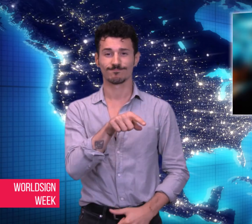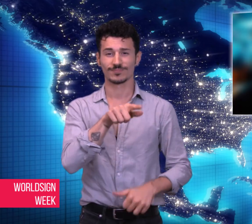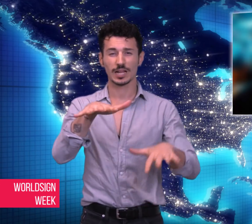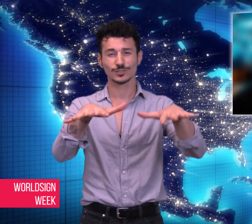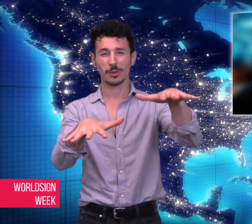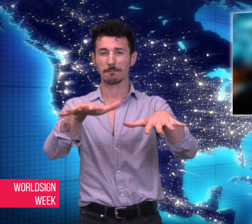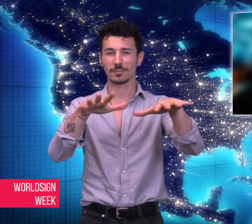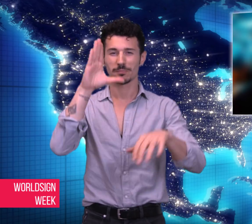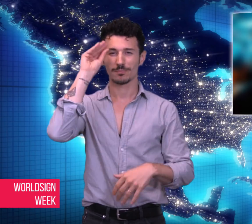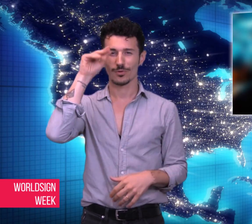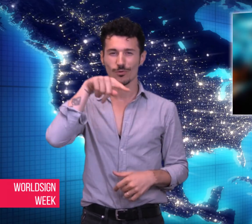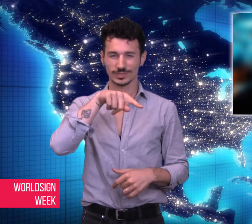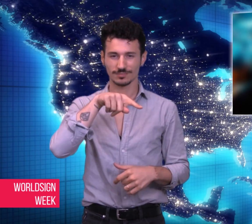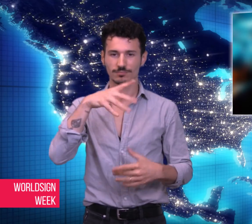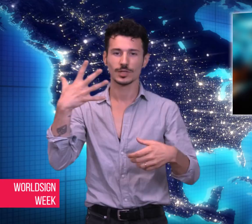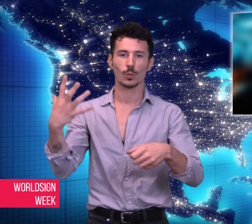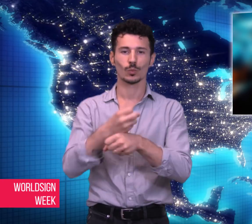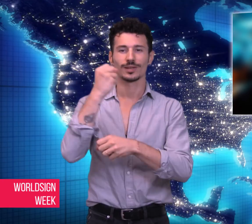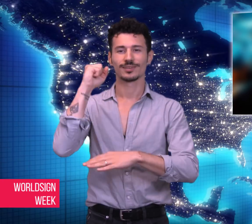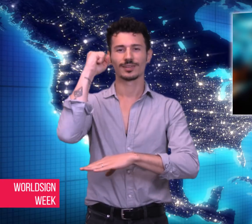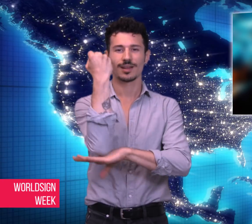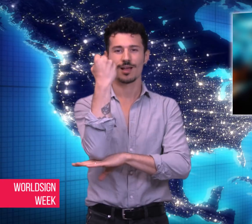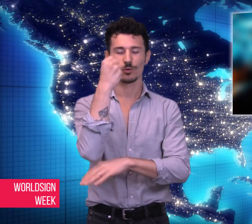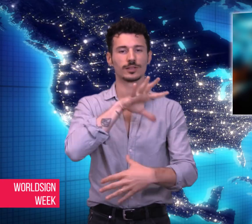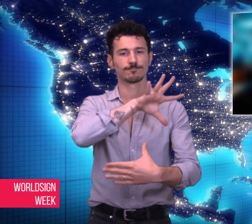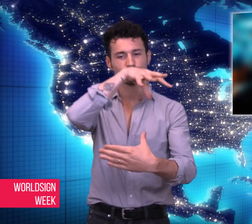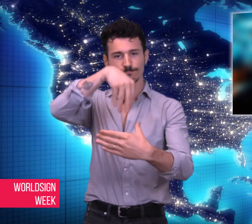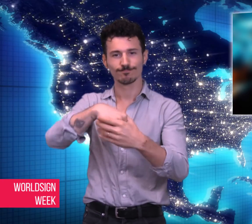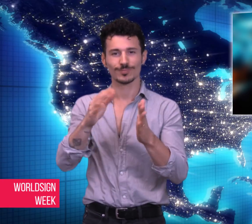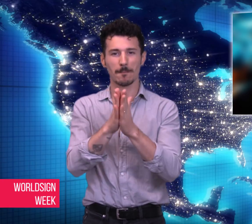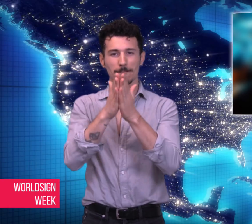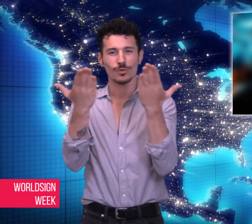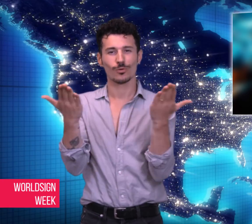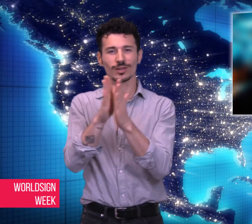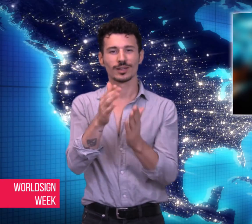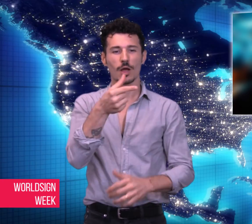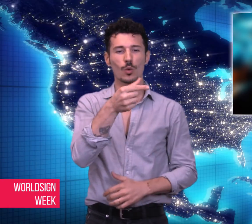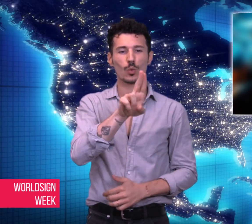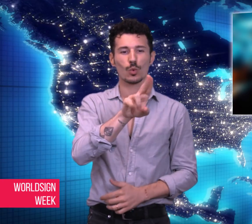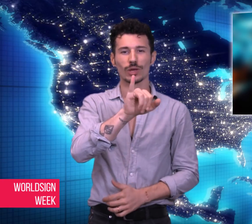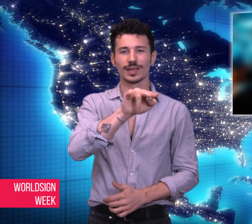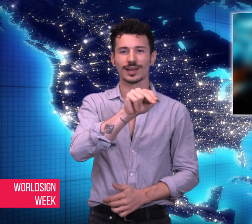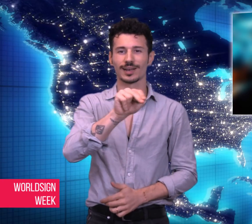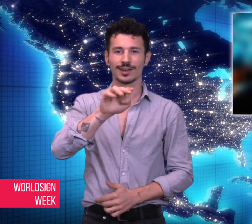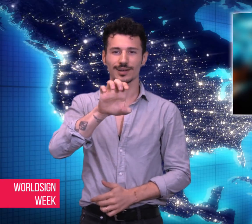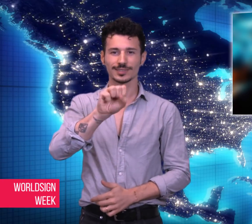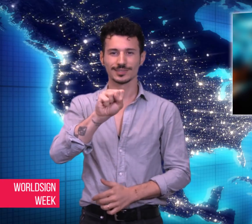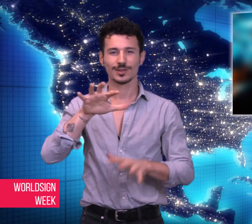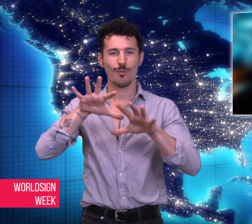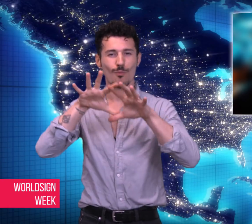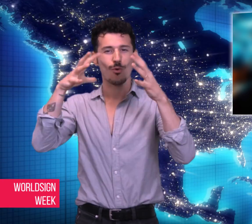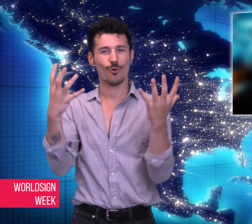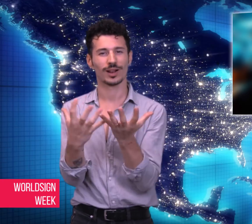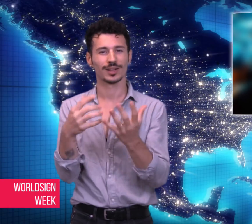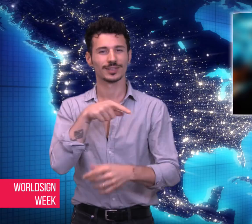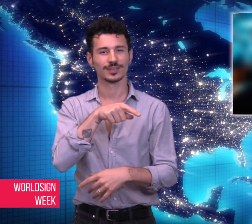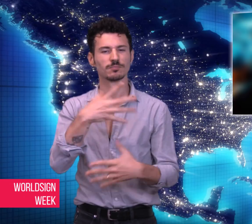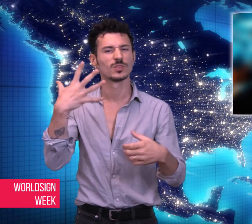The 32-year-old model holds the Guinness World Book of Records for the